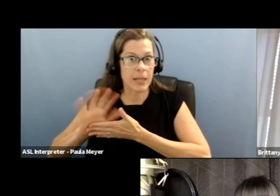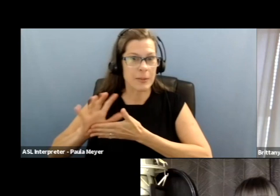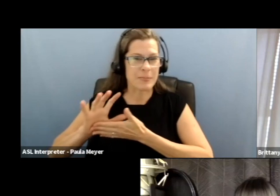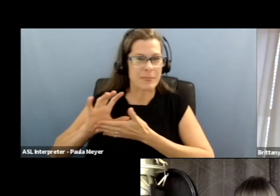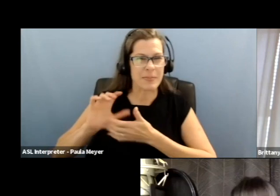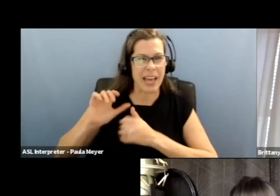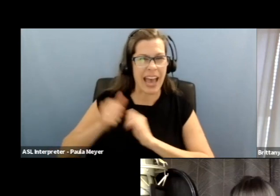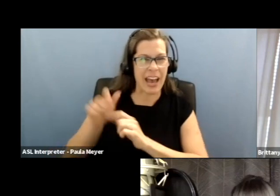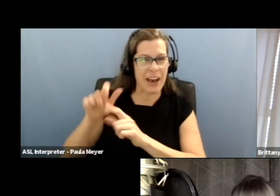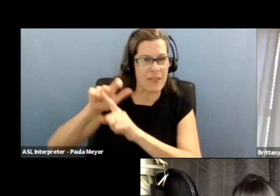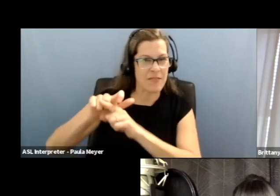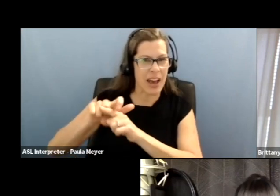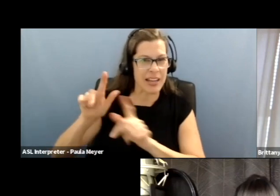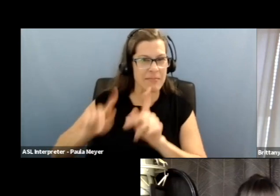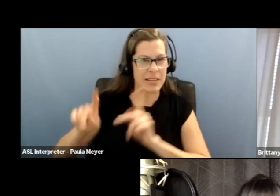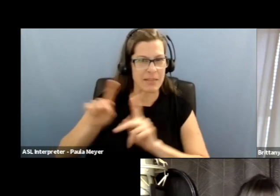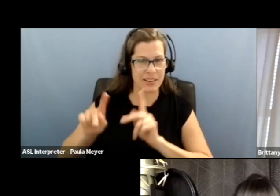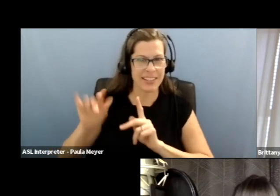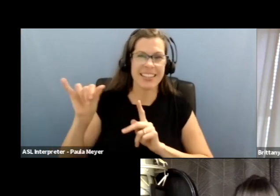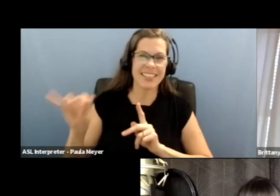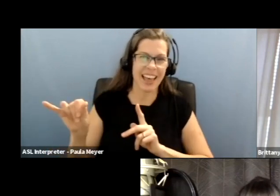That's going to be mostly word of mouth, again.